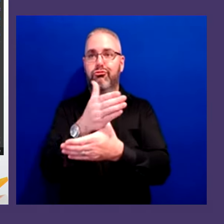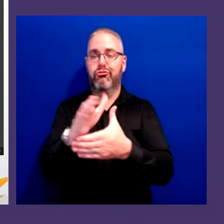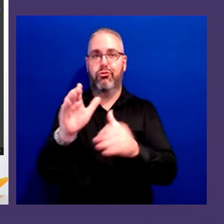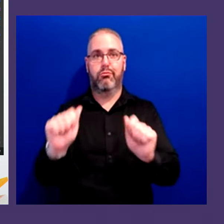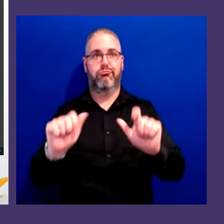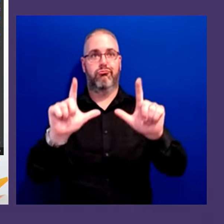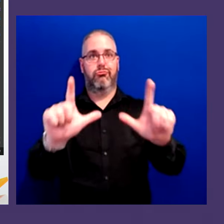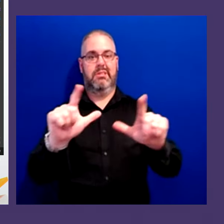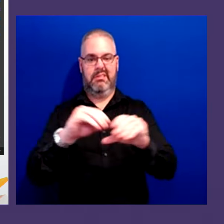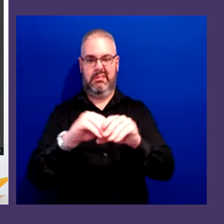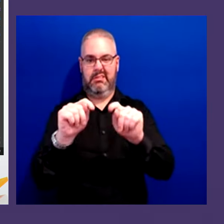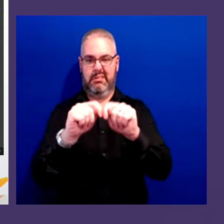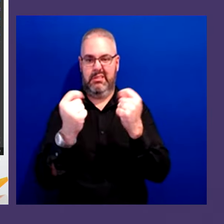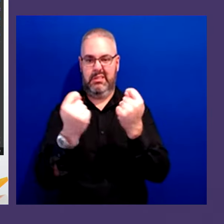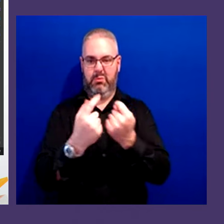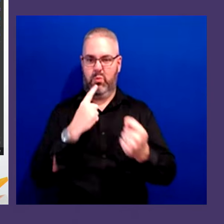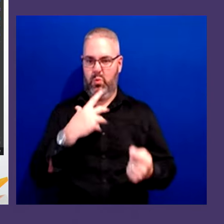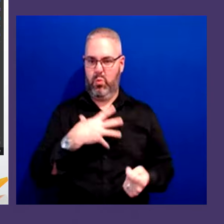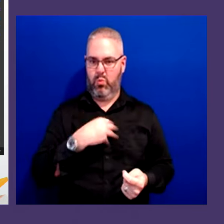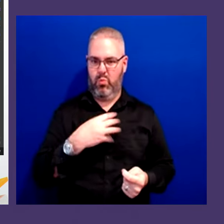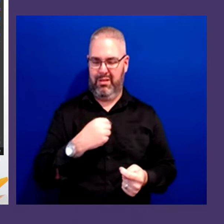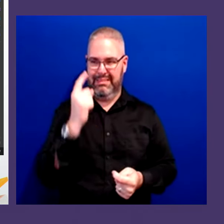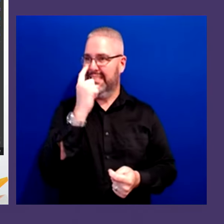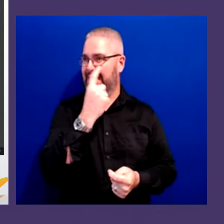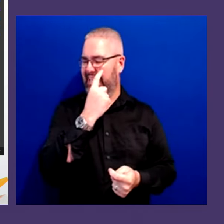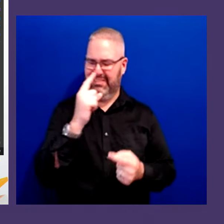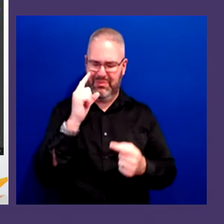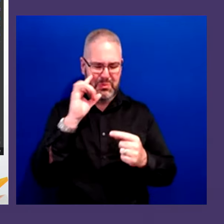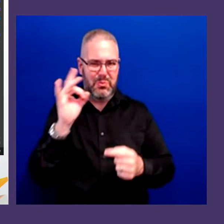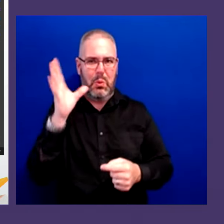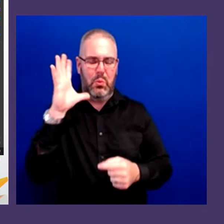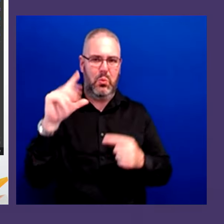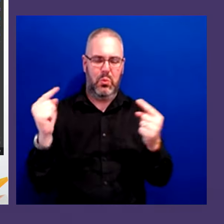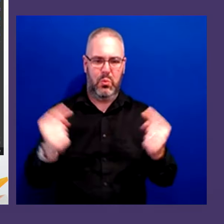it hurts my eyes. I was trying to find a tactful way